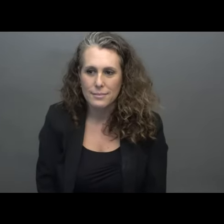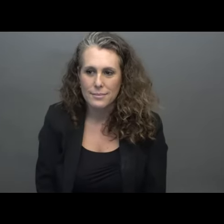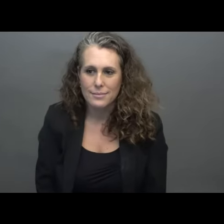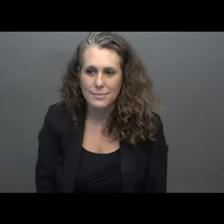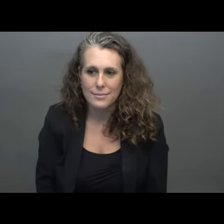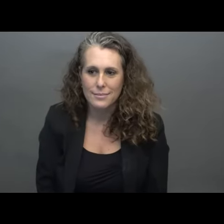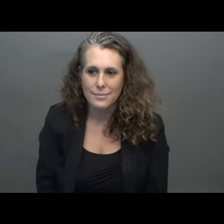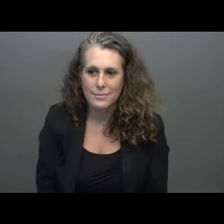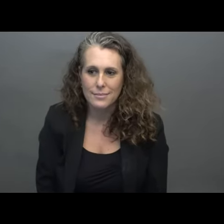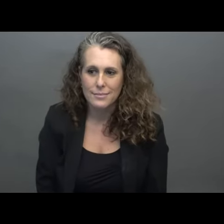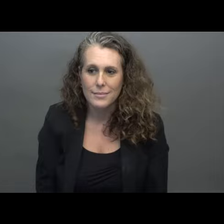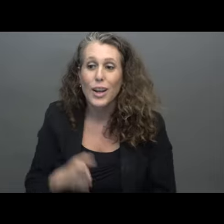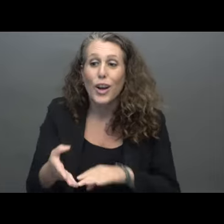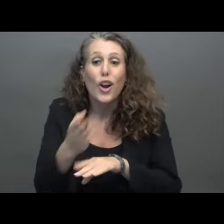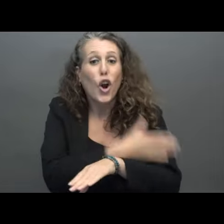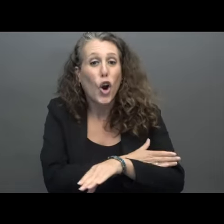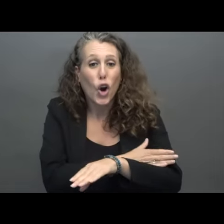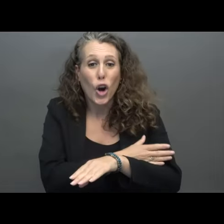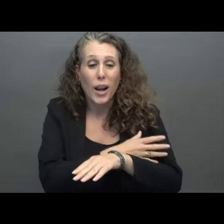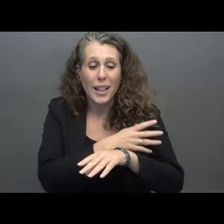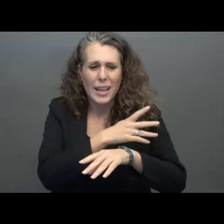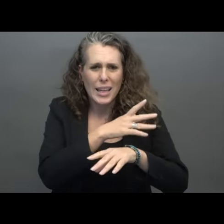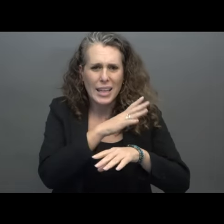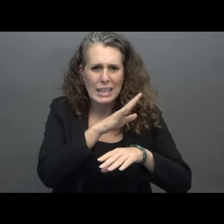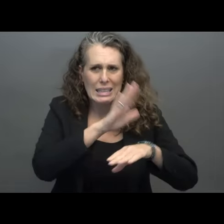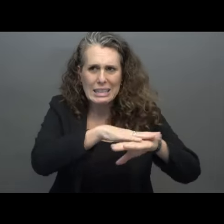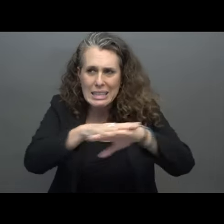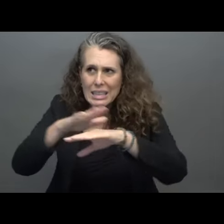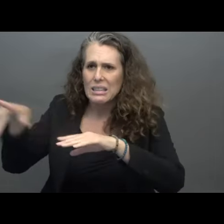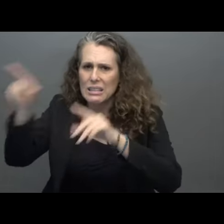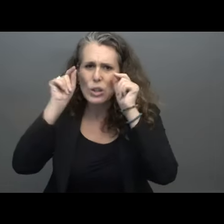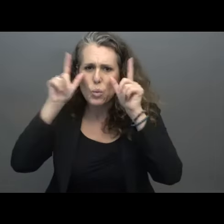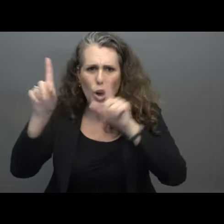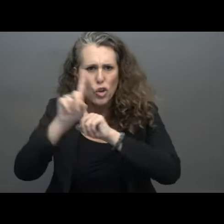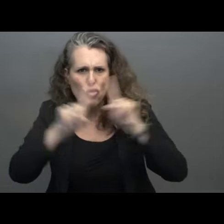16:13:35 sell as a purely is actor Darla sassy. 16:13:44 Now,